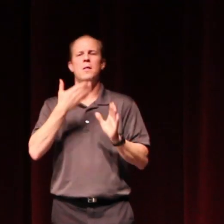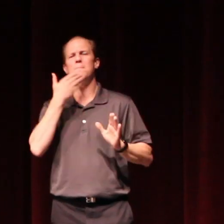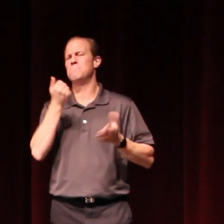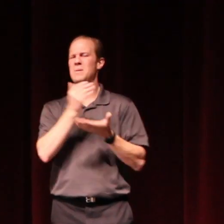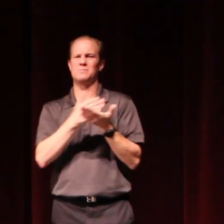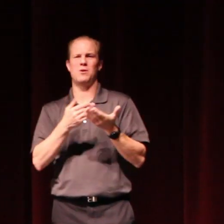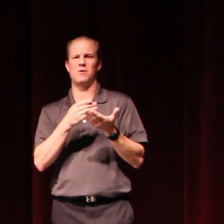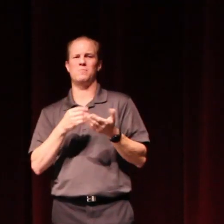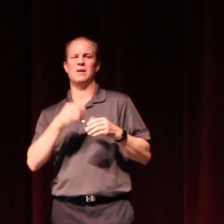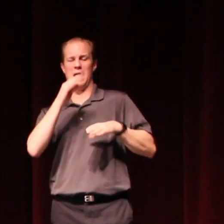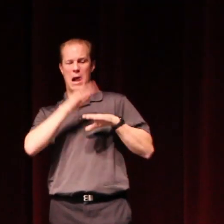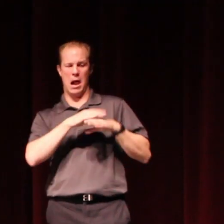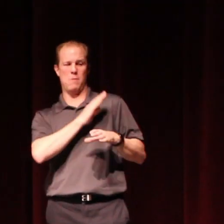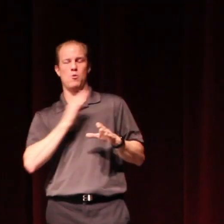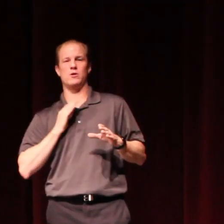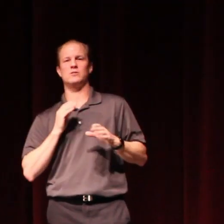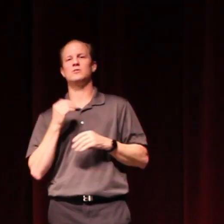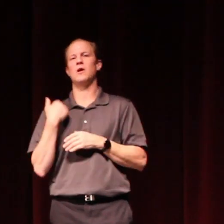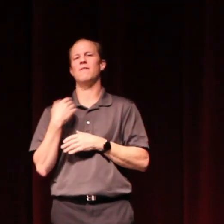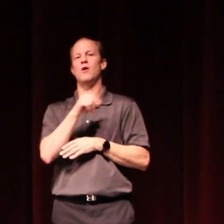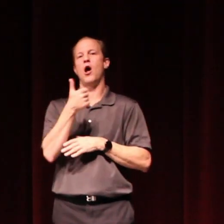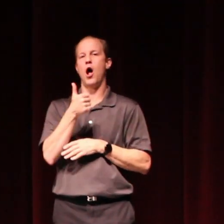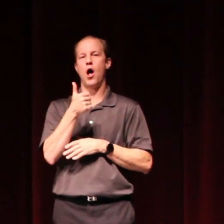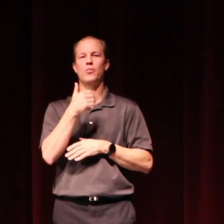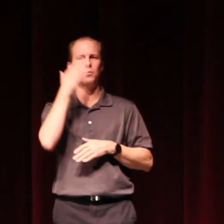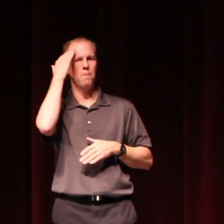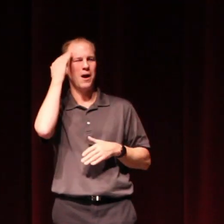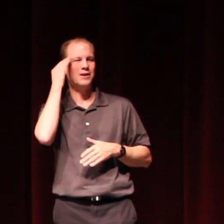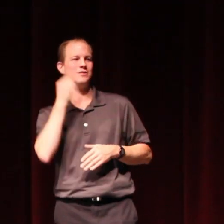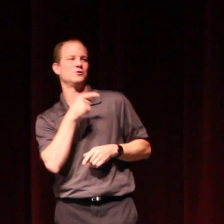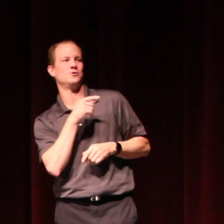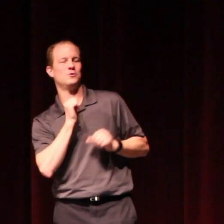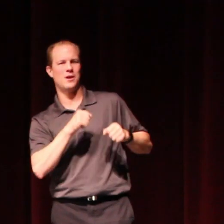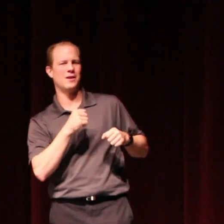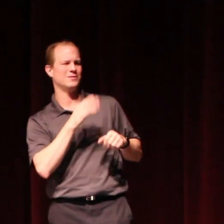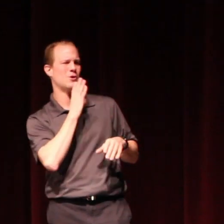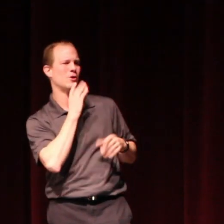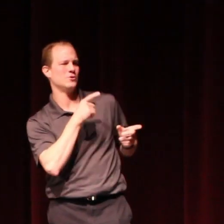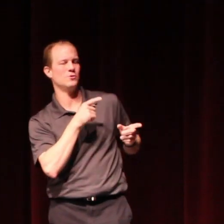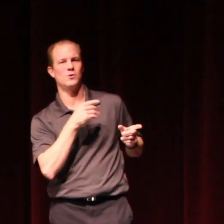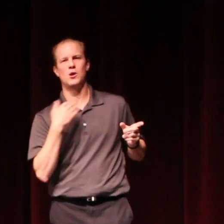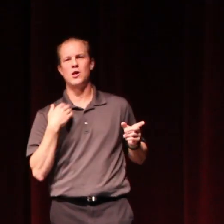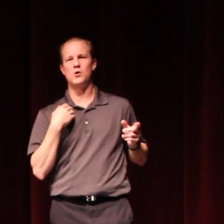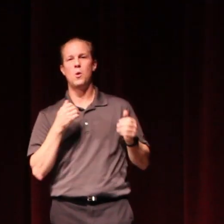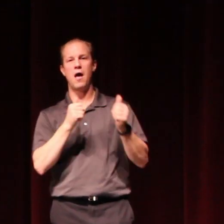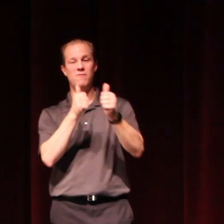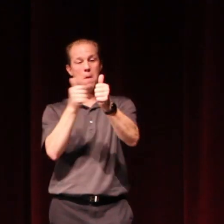you have other like minds that you can talk to. You have mentors literally sitting right next to